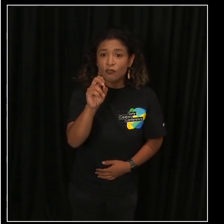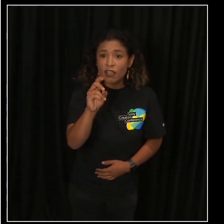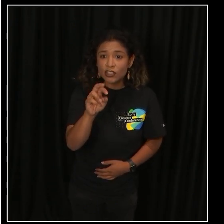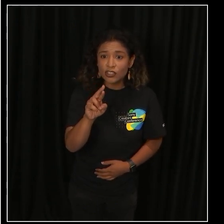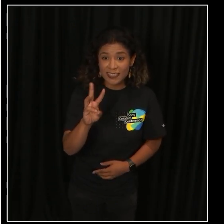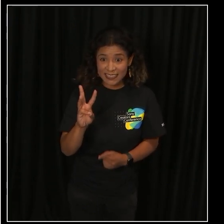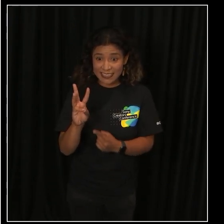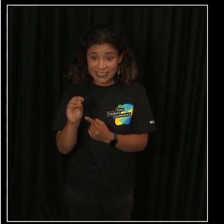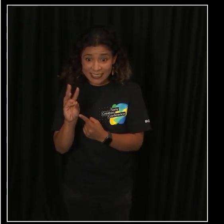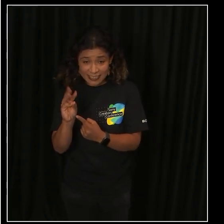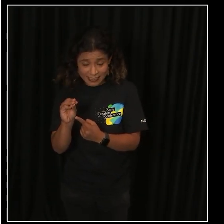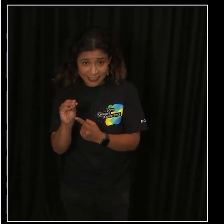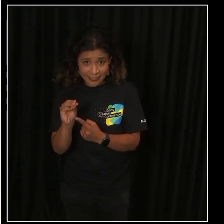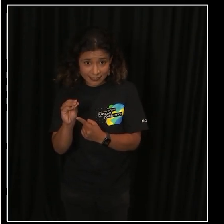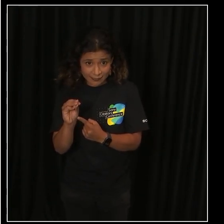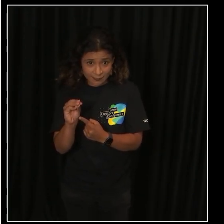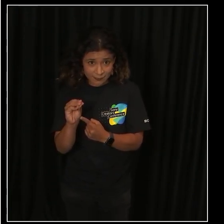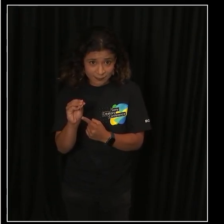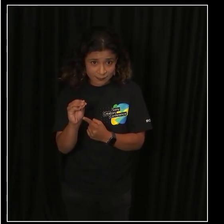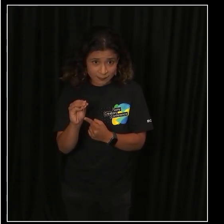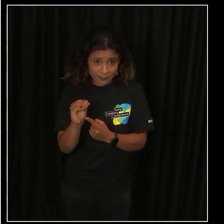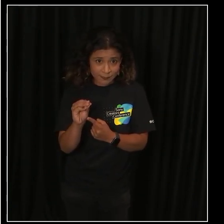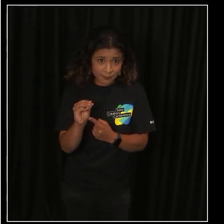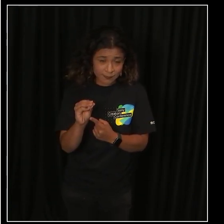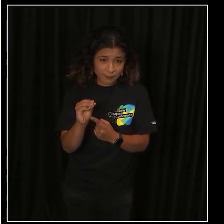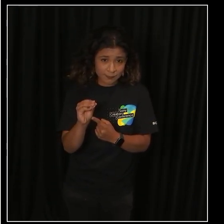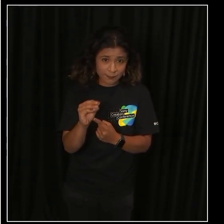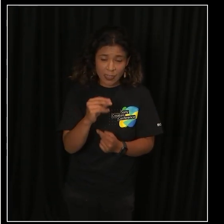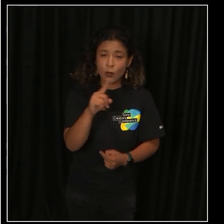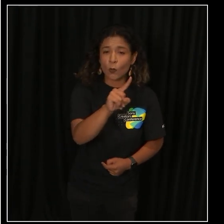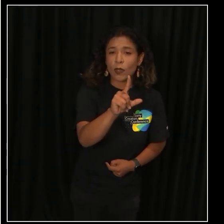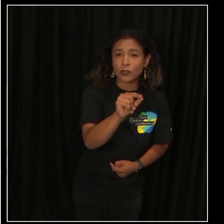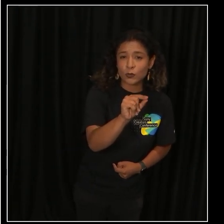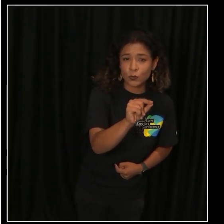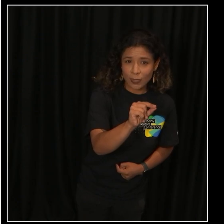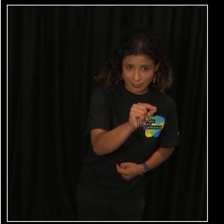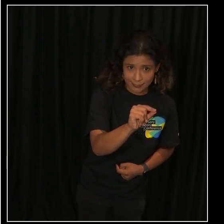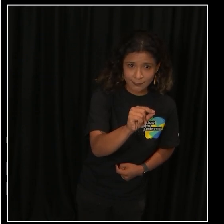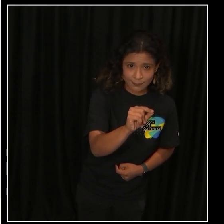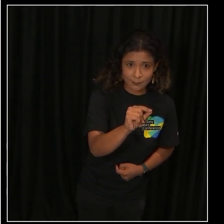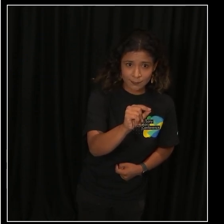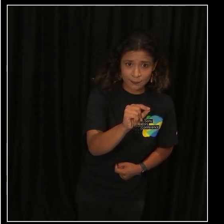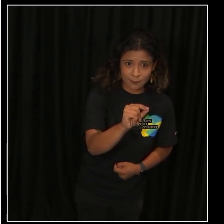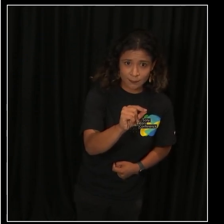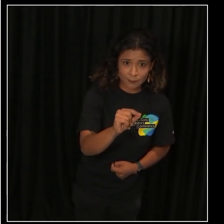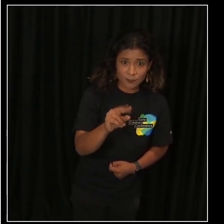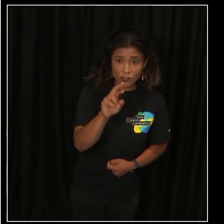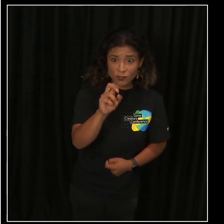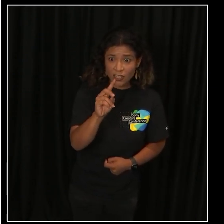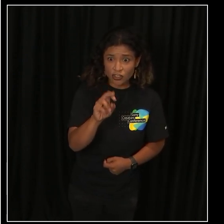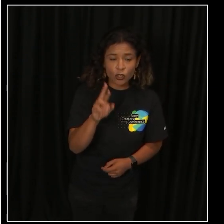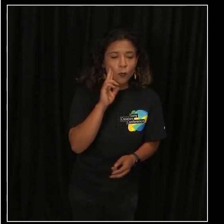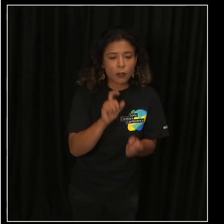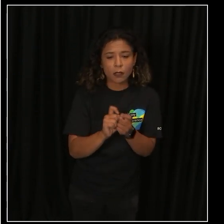and it displays the screen at 120 Hz. The rendering results converted and displays